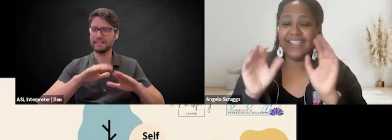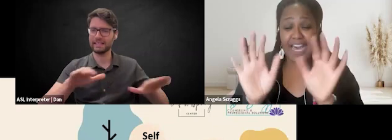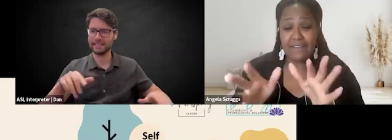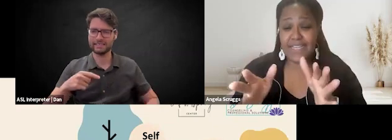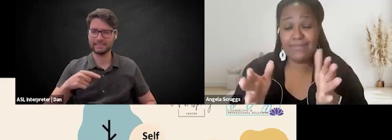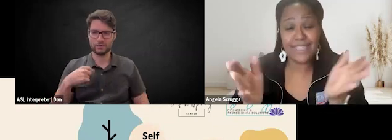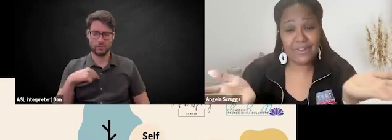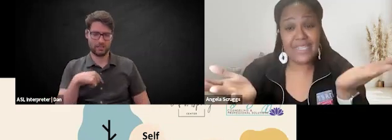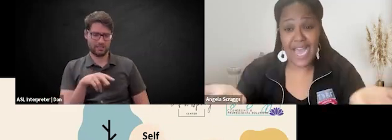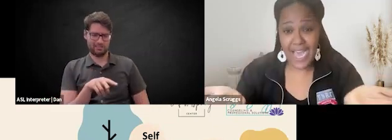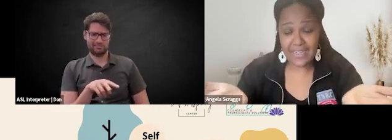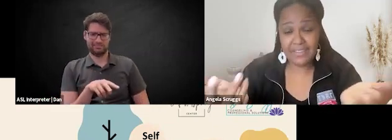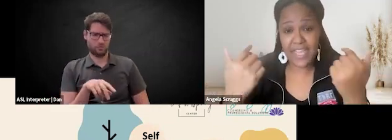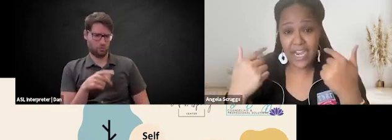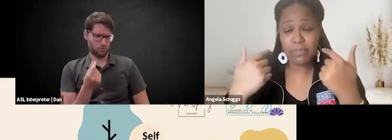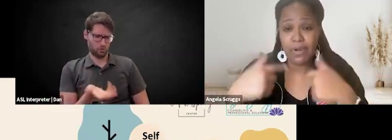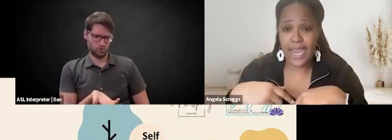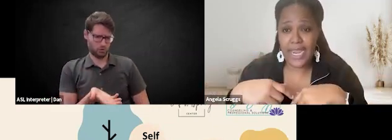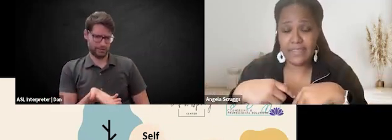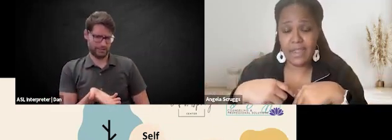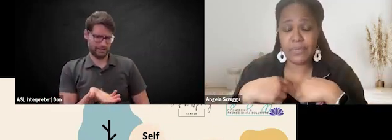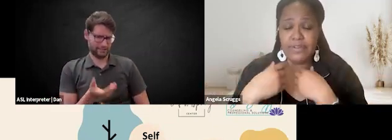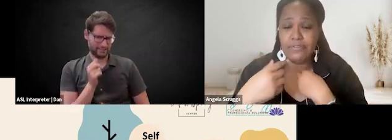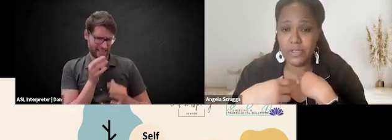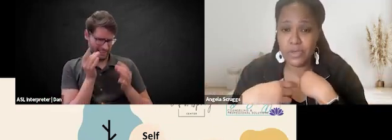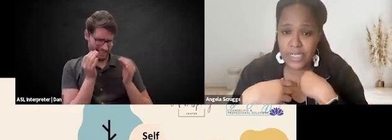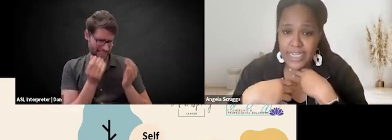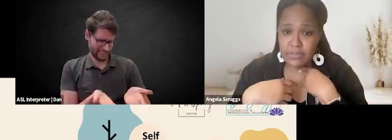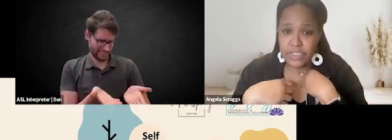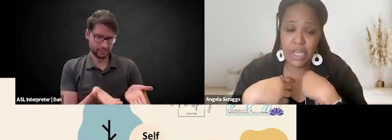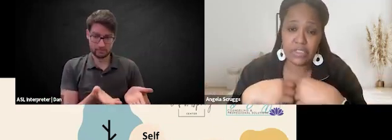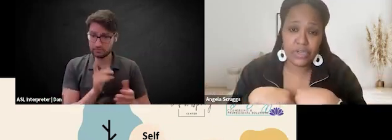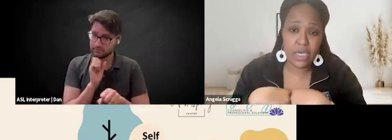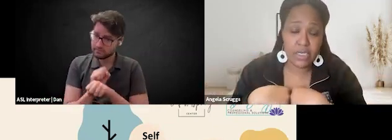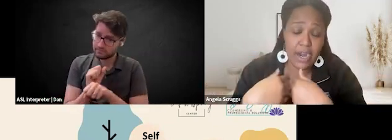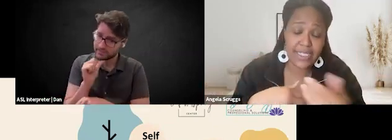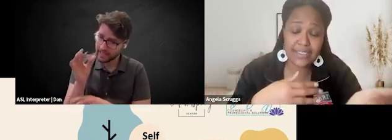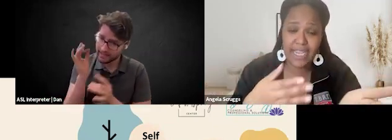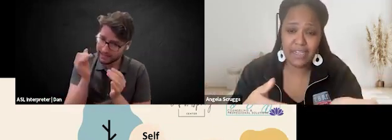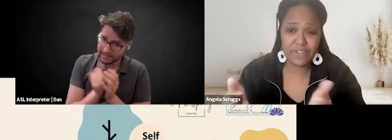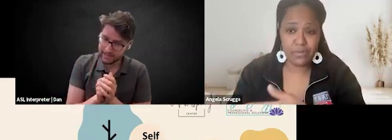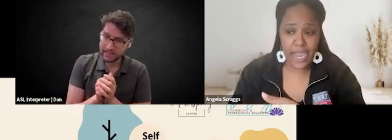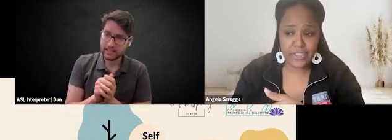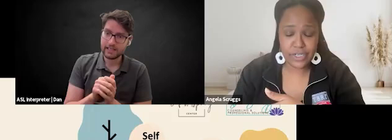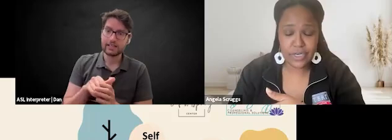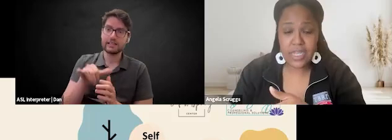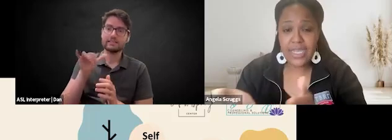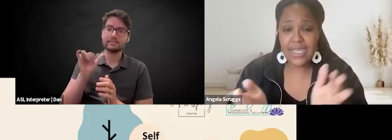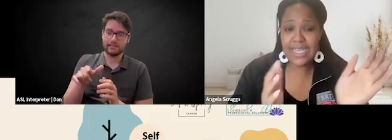A lot of times they're not. Their brain, that prefrontal cortex, which is also called our executive director,